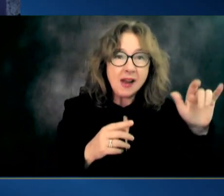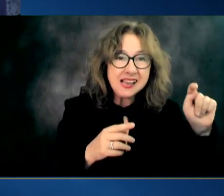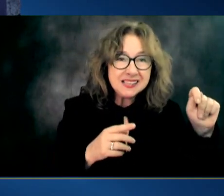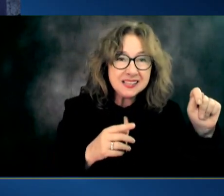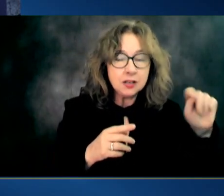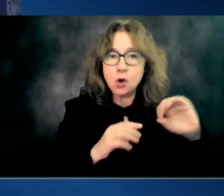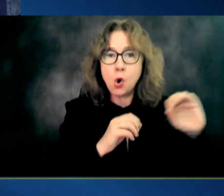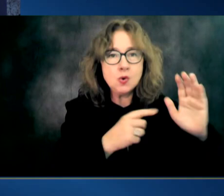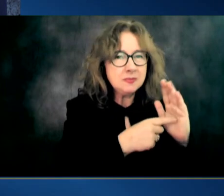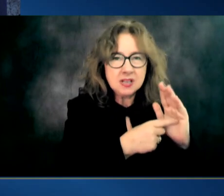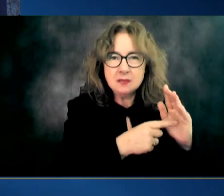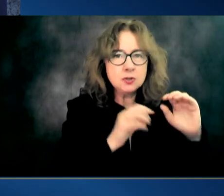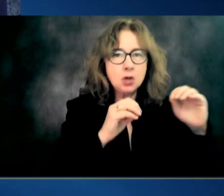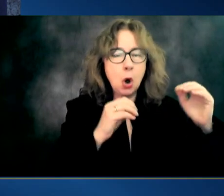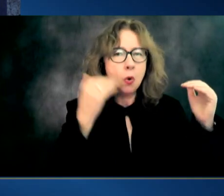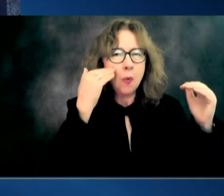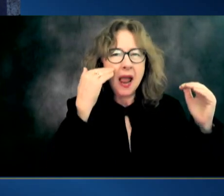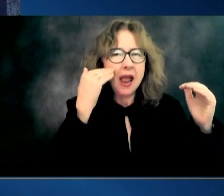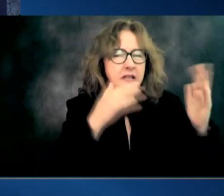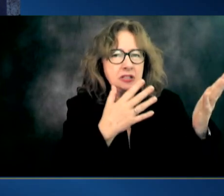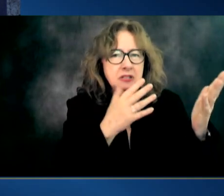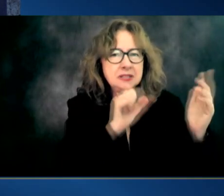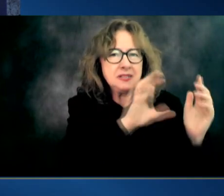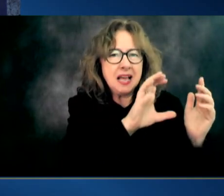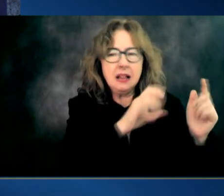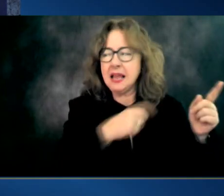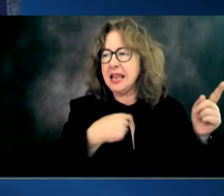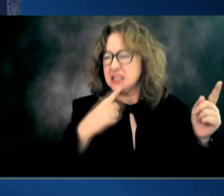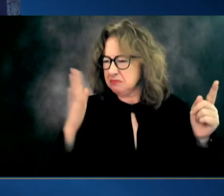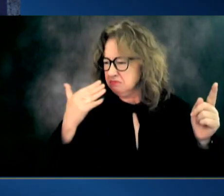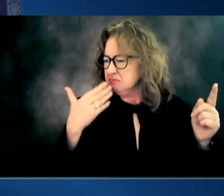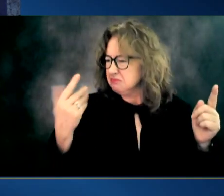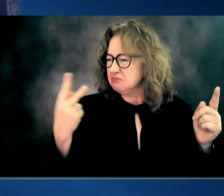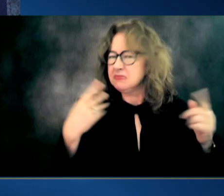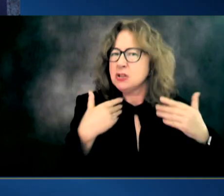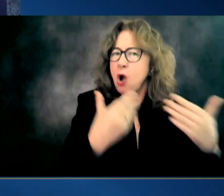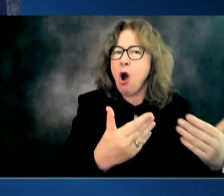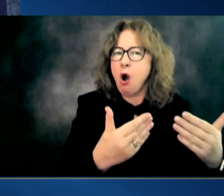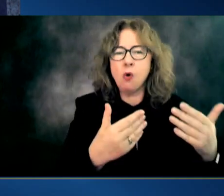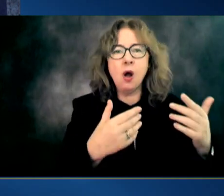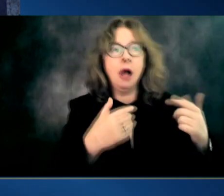no kind of awareness of sickle cell, wanted to take the gamble. But as a person who had just,